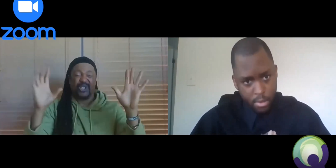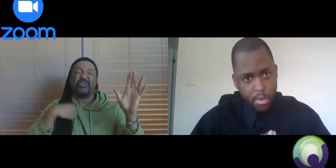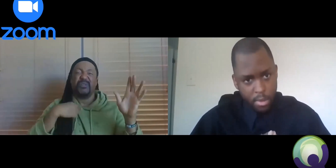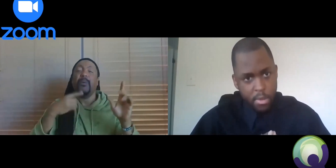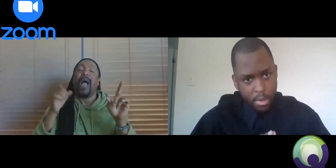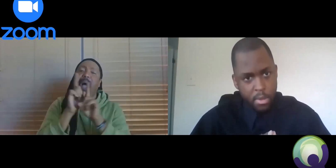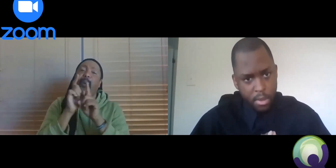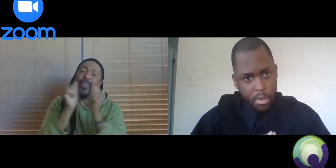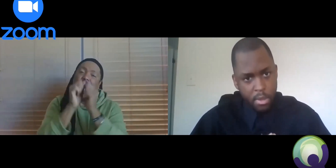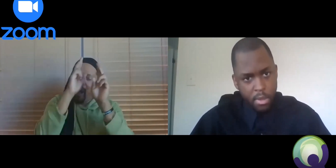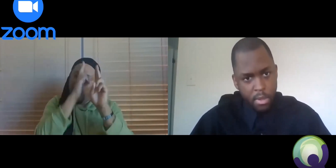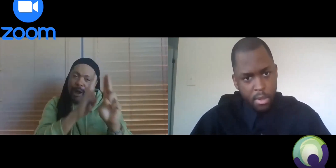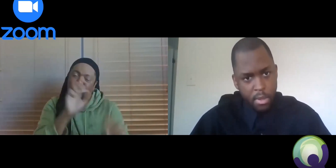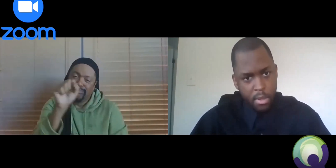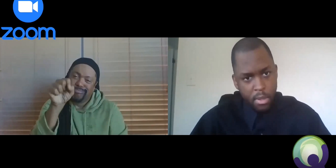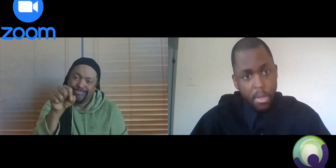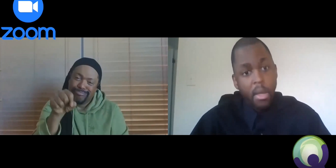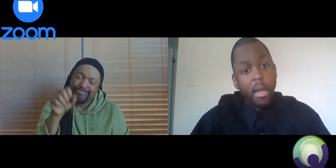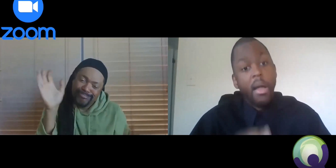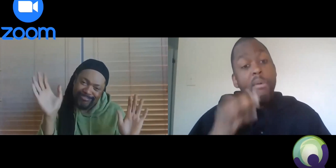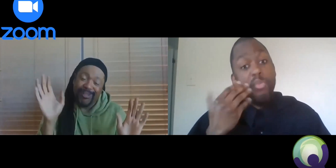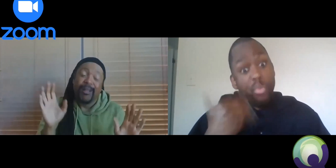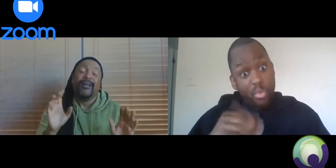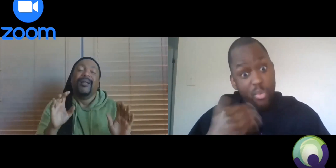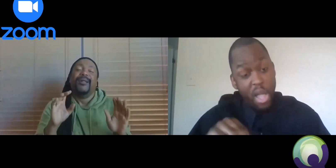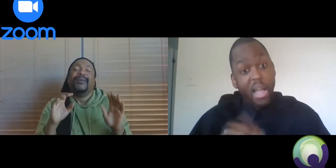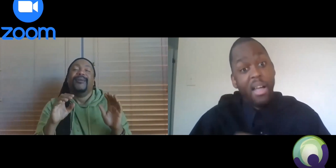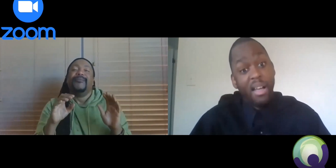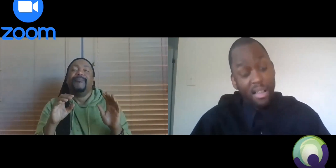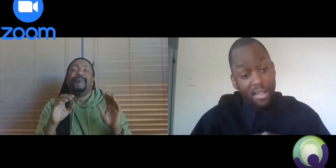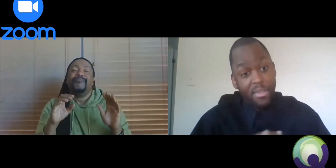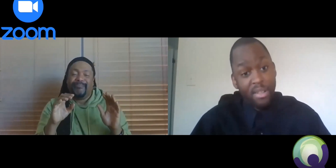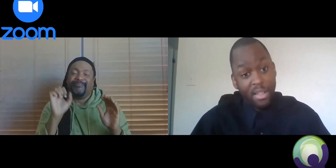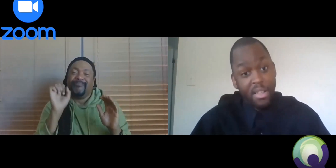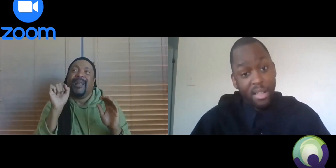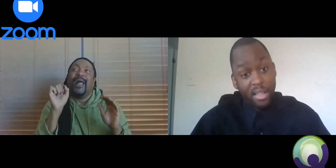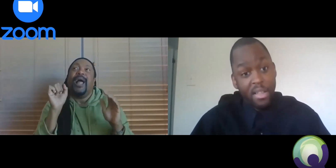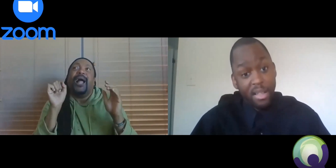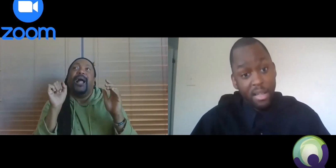then go back to my class. It was that way until I graduated high school which I did with honors.